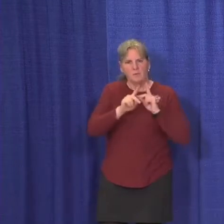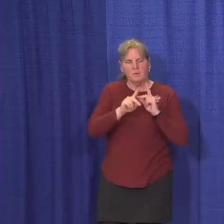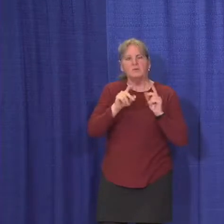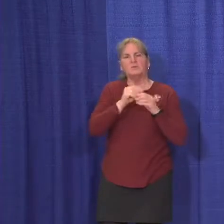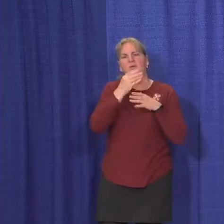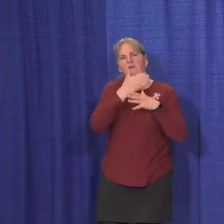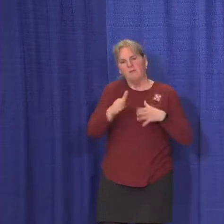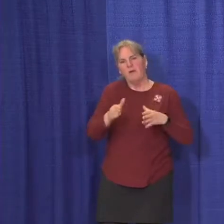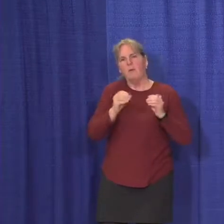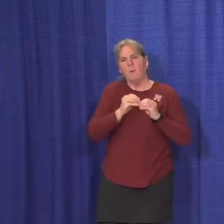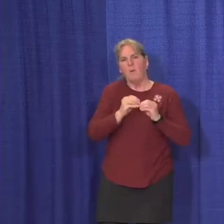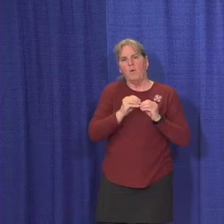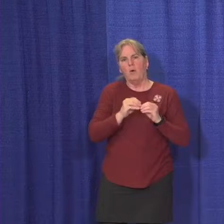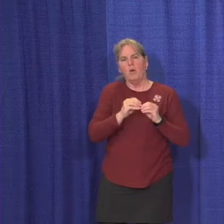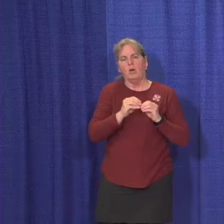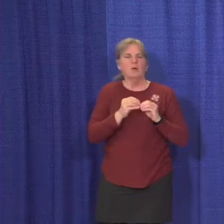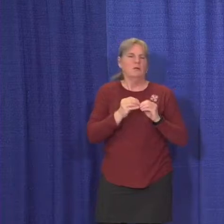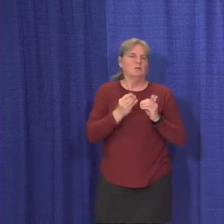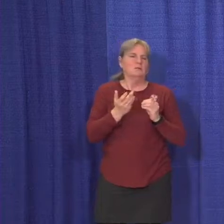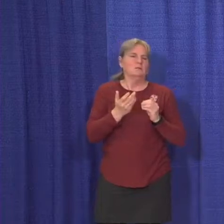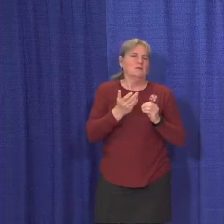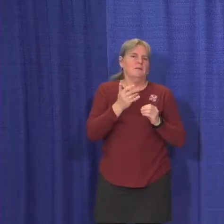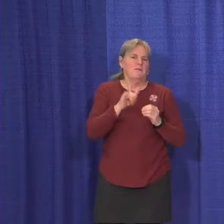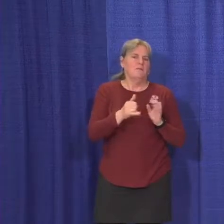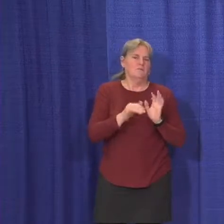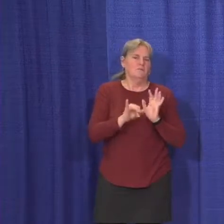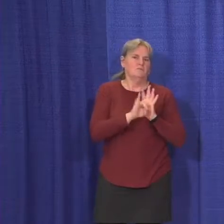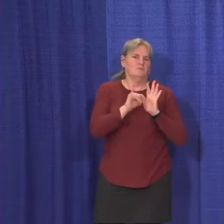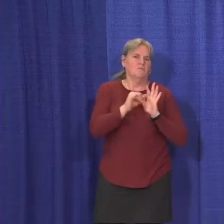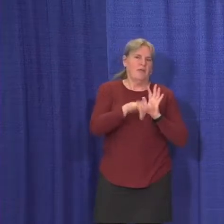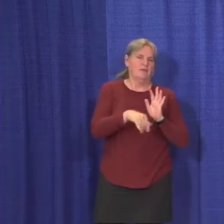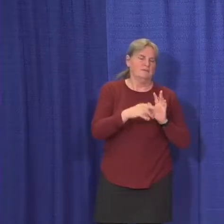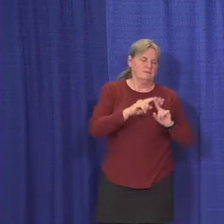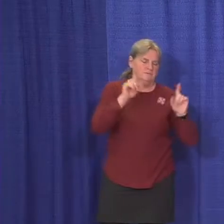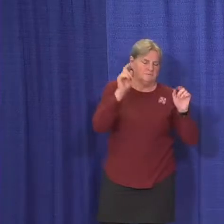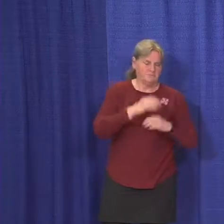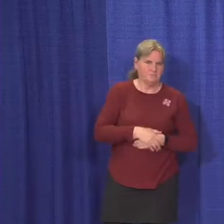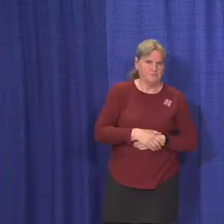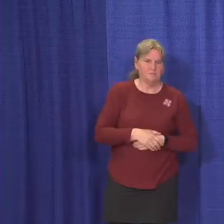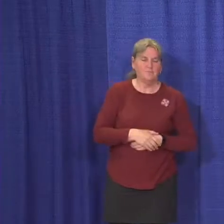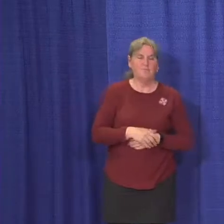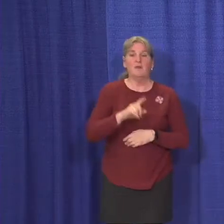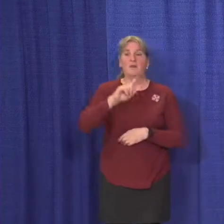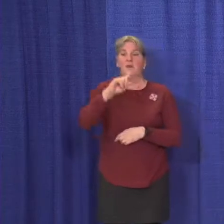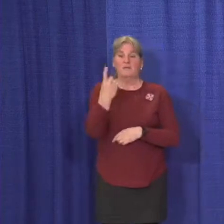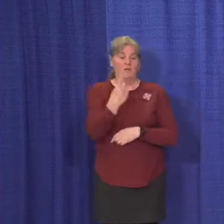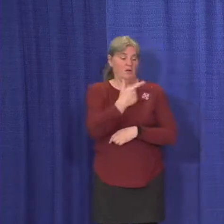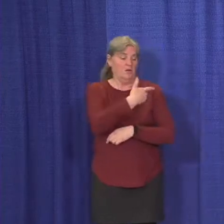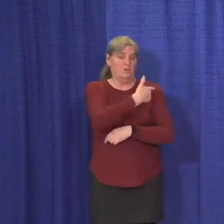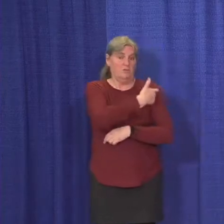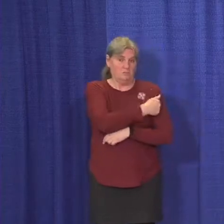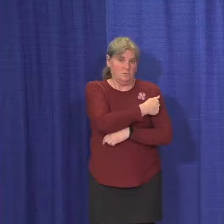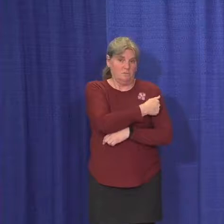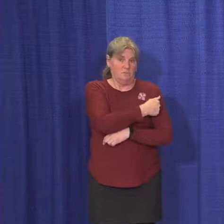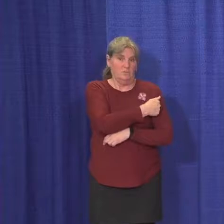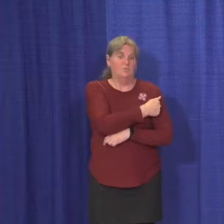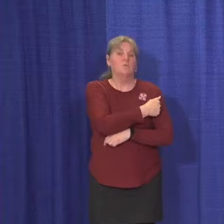number. With the ongoing daily numbers of people coming for first doses